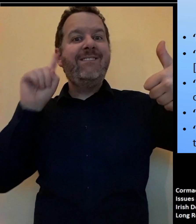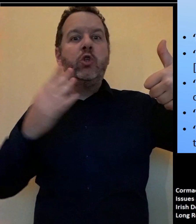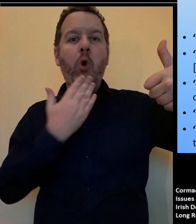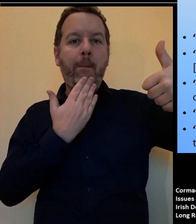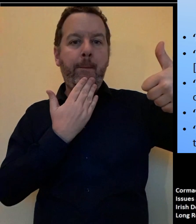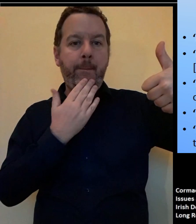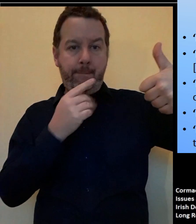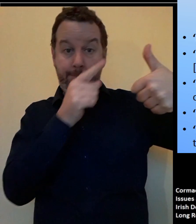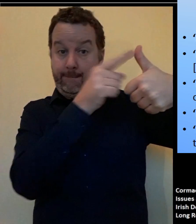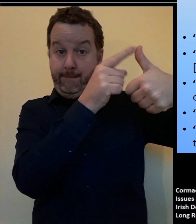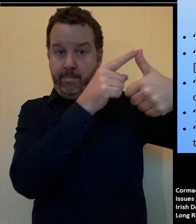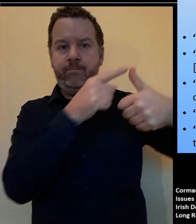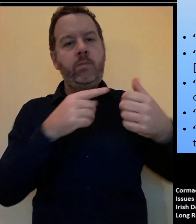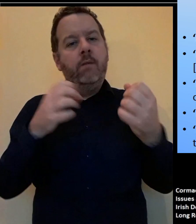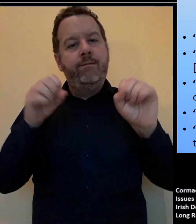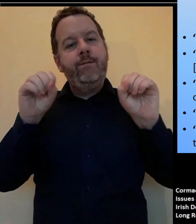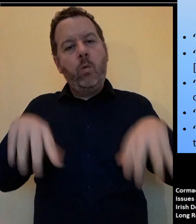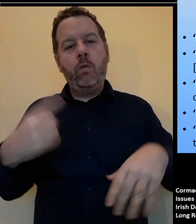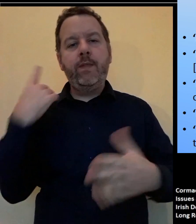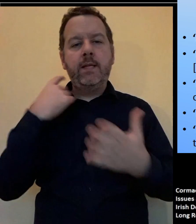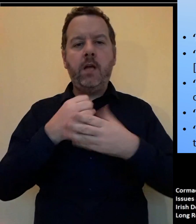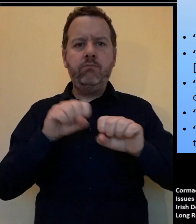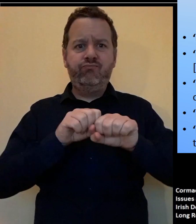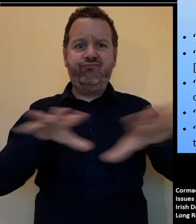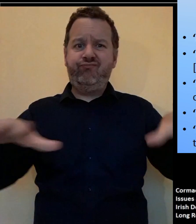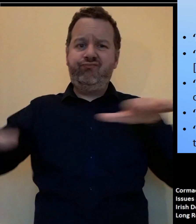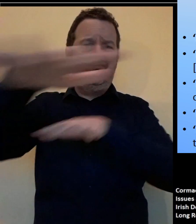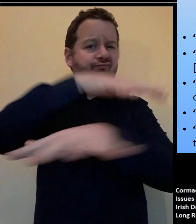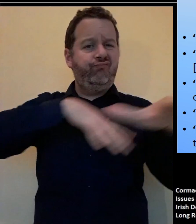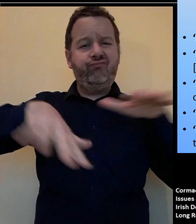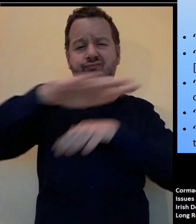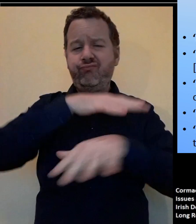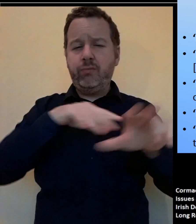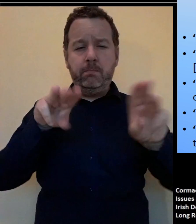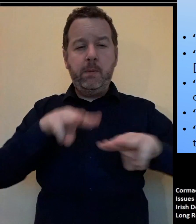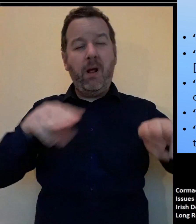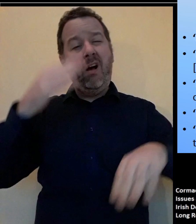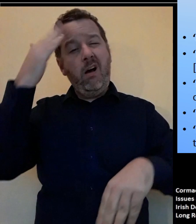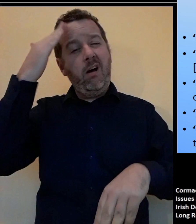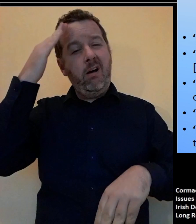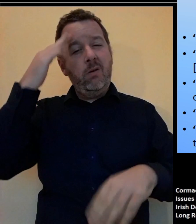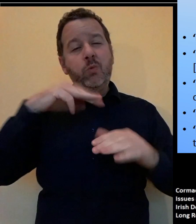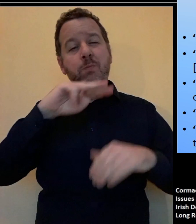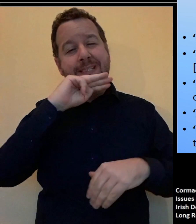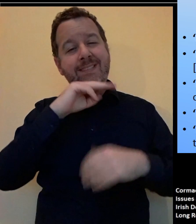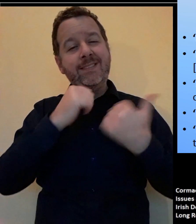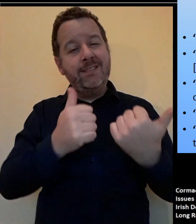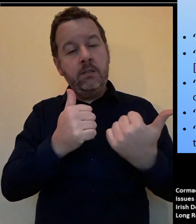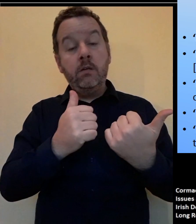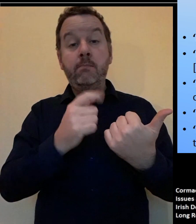'Deaf and dumb' - this term was of course widespread, and commonly understood,